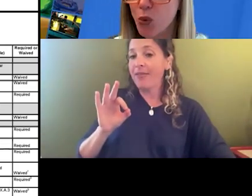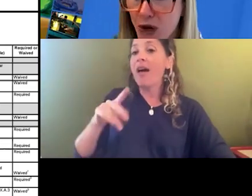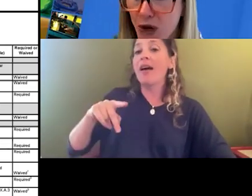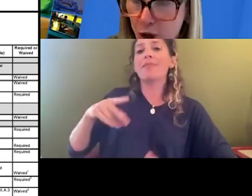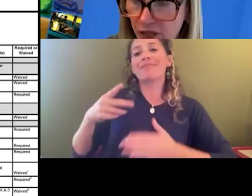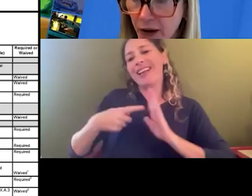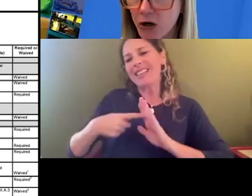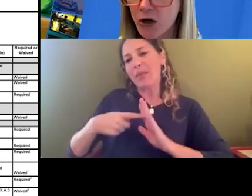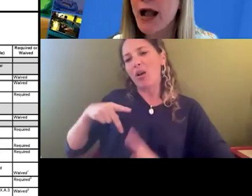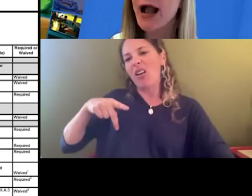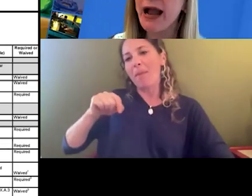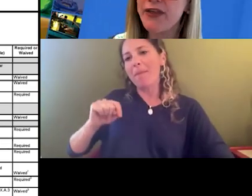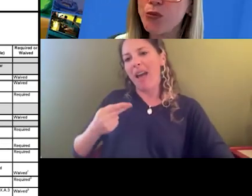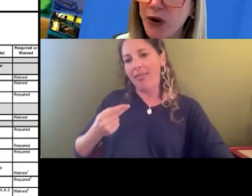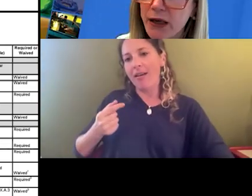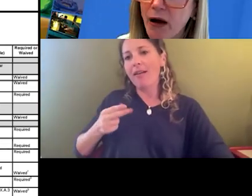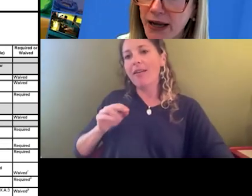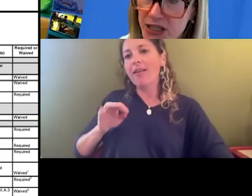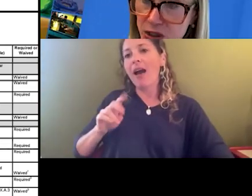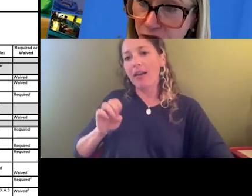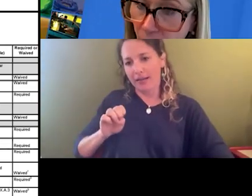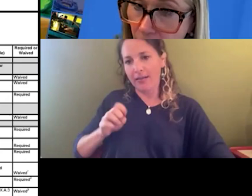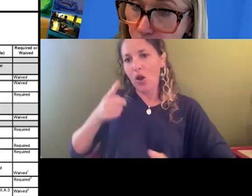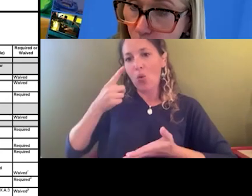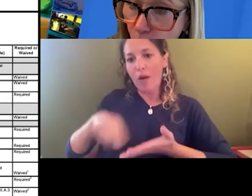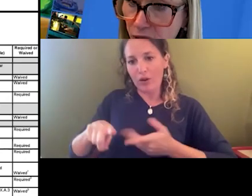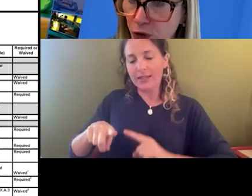we note it there, and then we identify whether